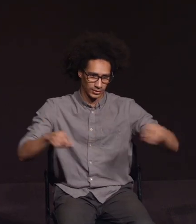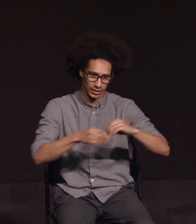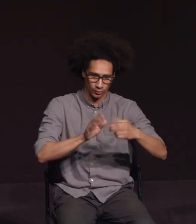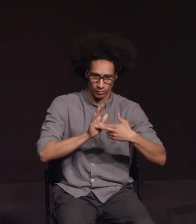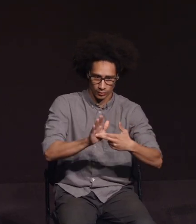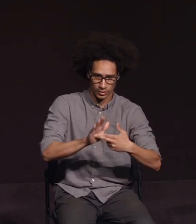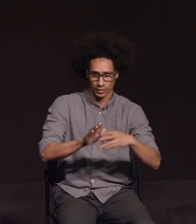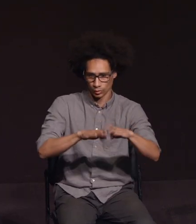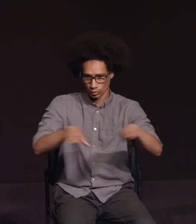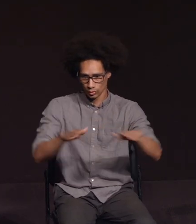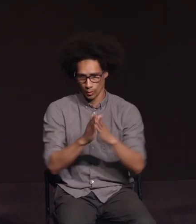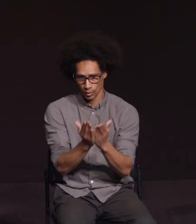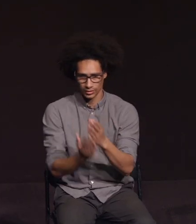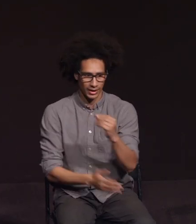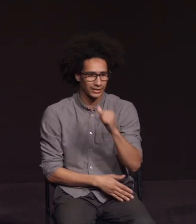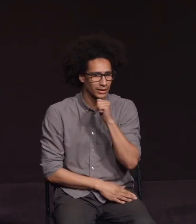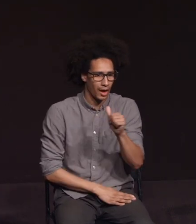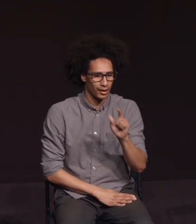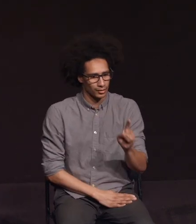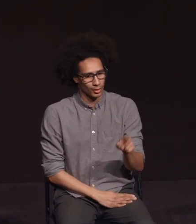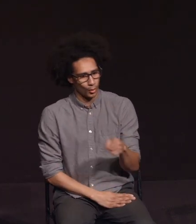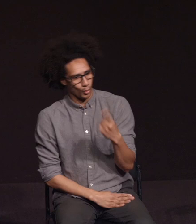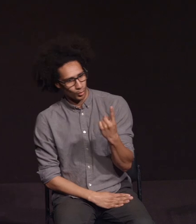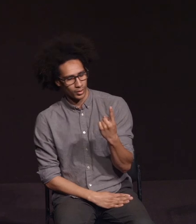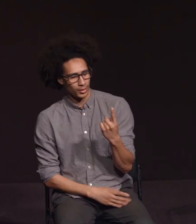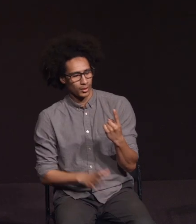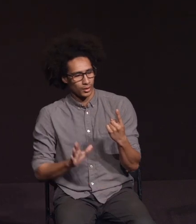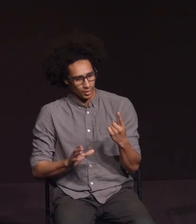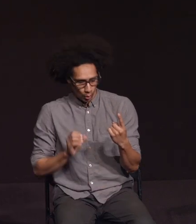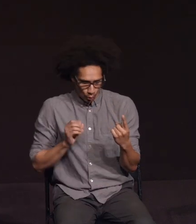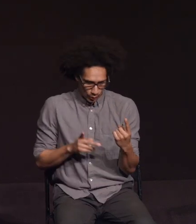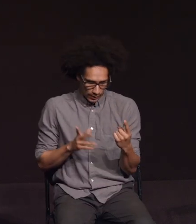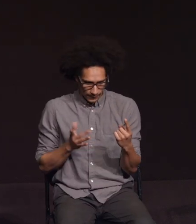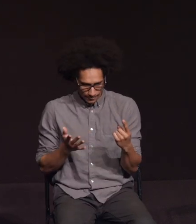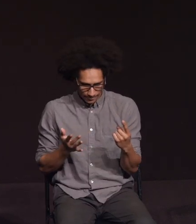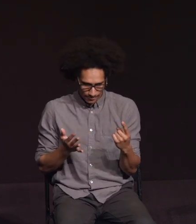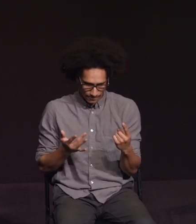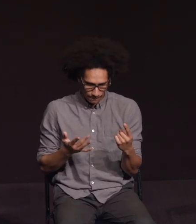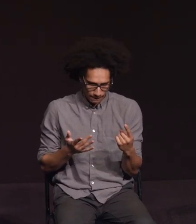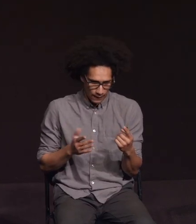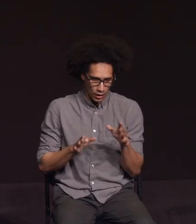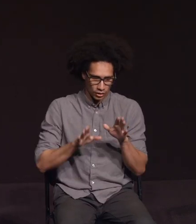books and not just, okay, we need child literature that